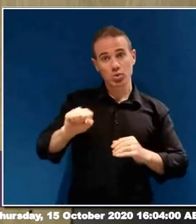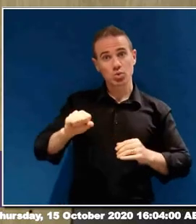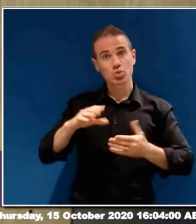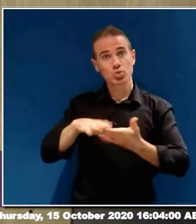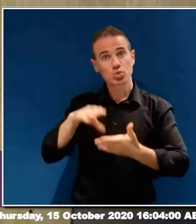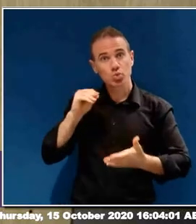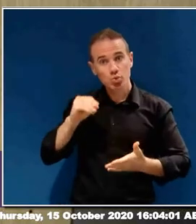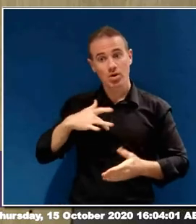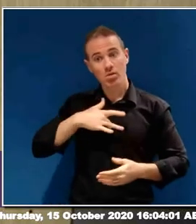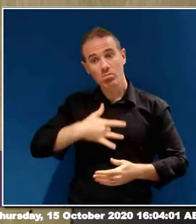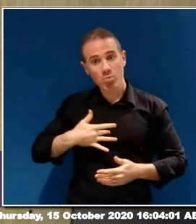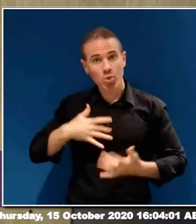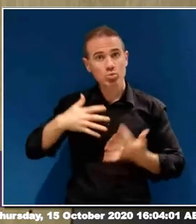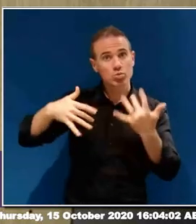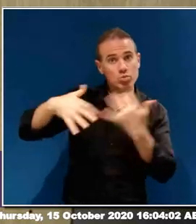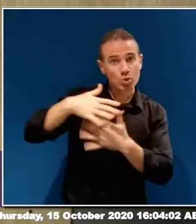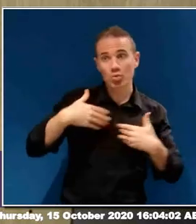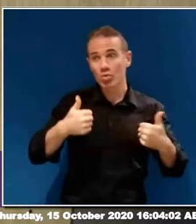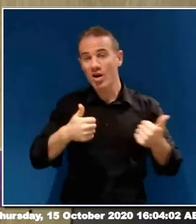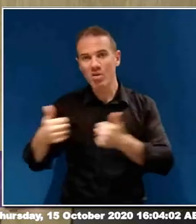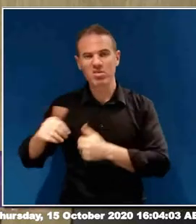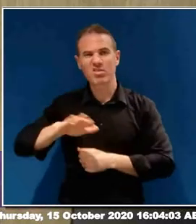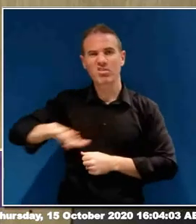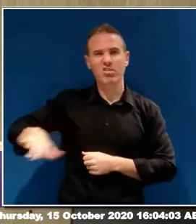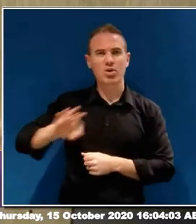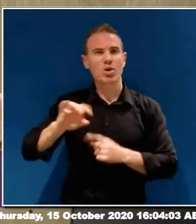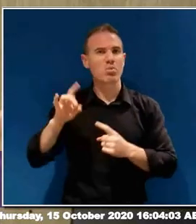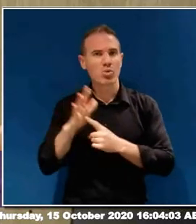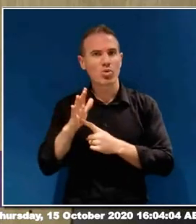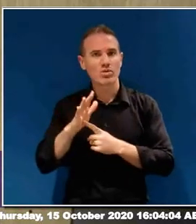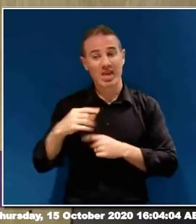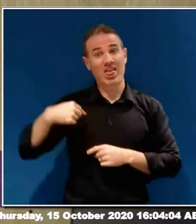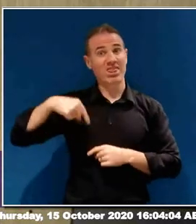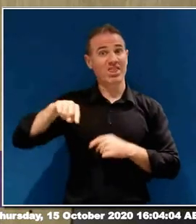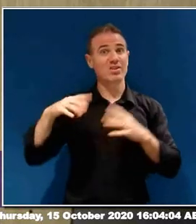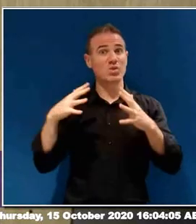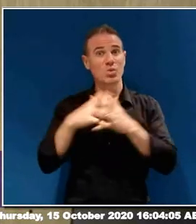Associate Professor Poed about something called multi-tiered systems of support.